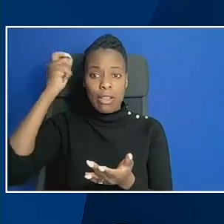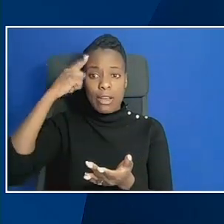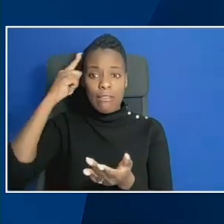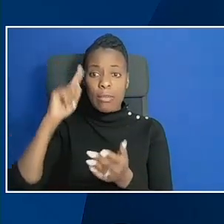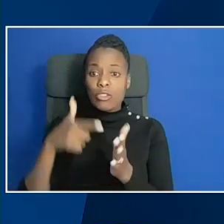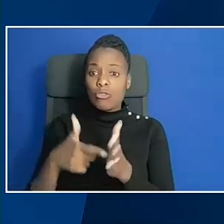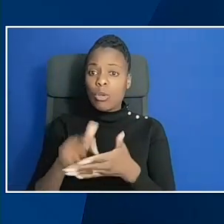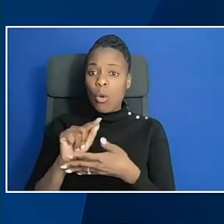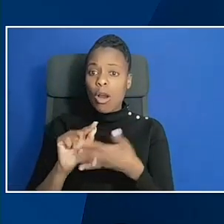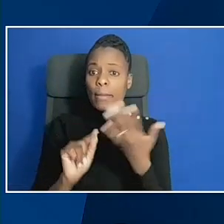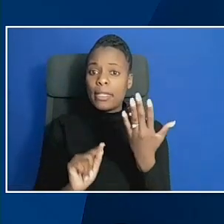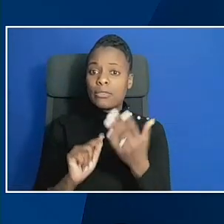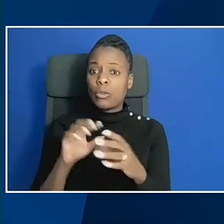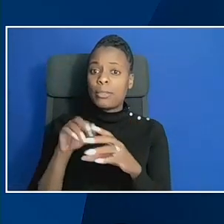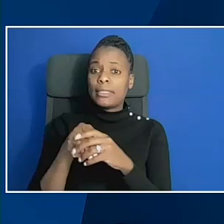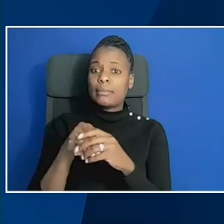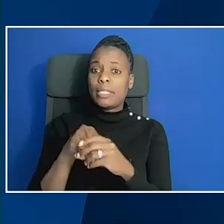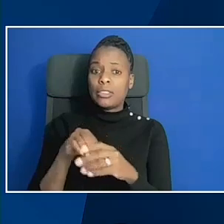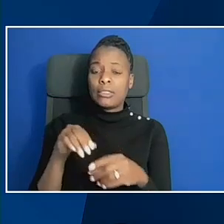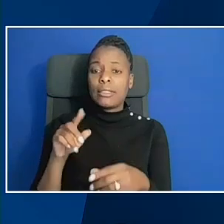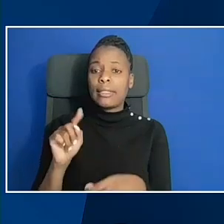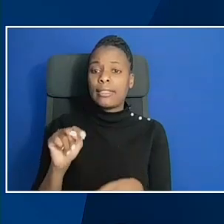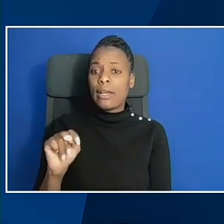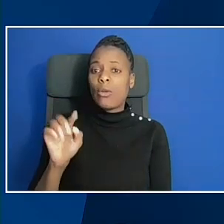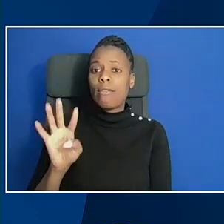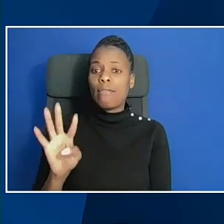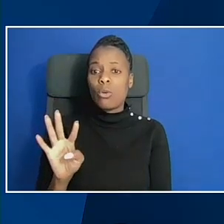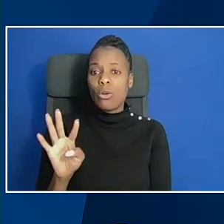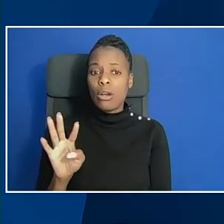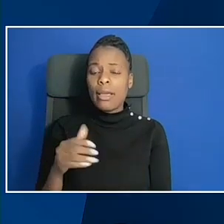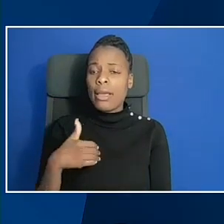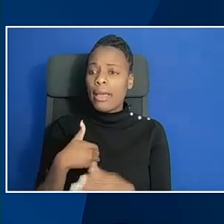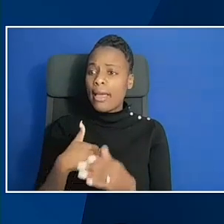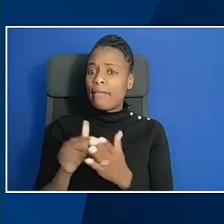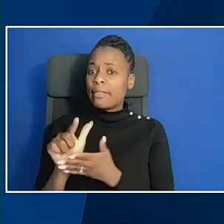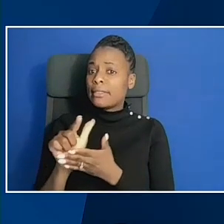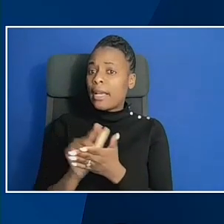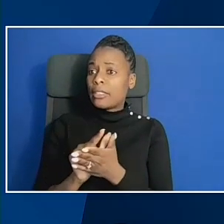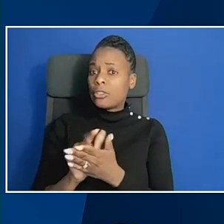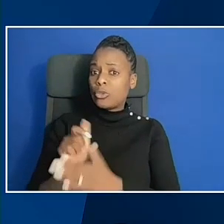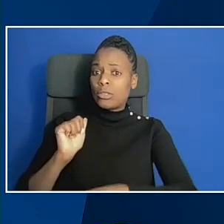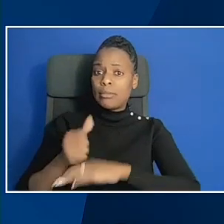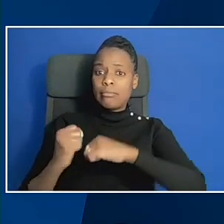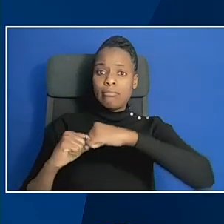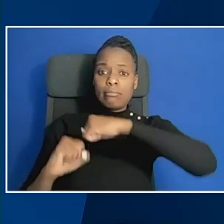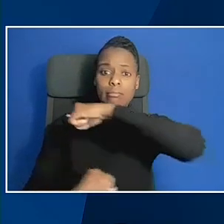participation in Title IV. There's a statutory basis in federal law,